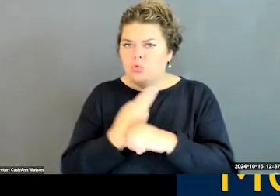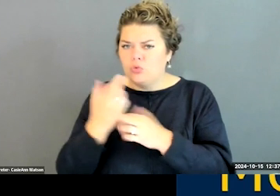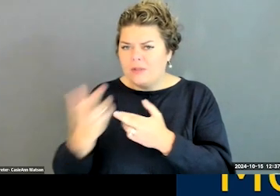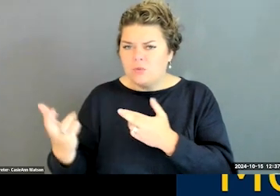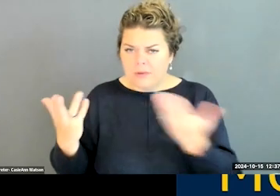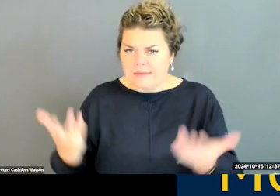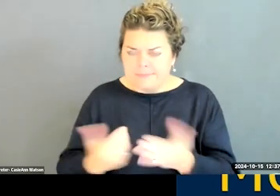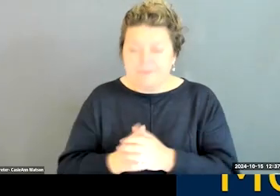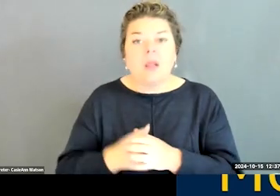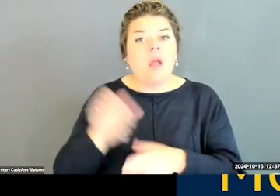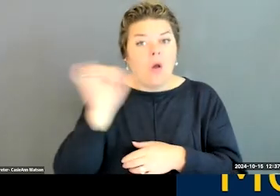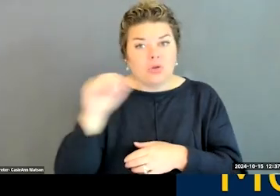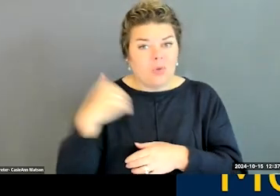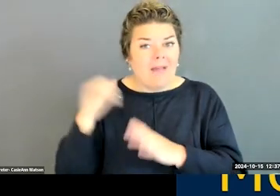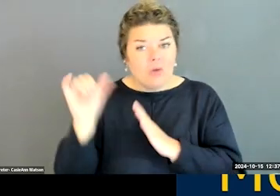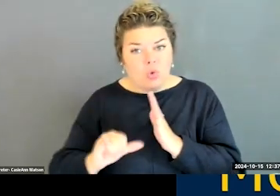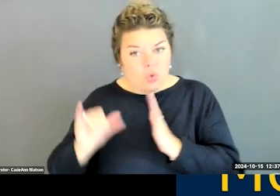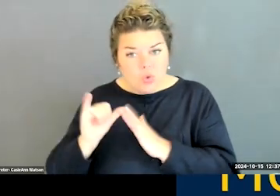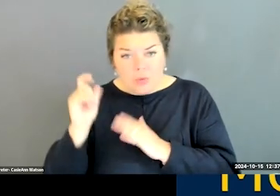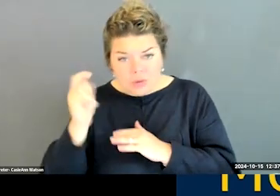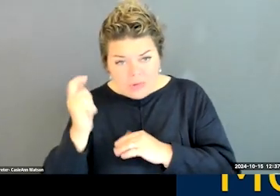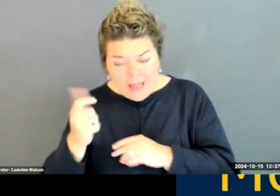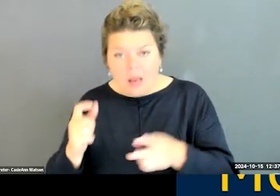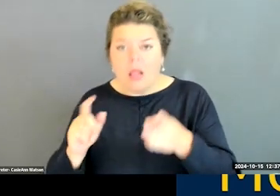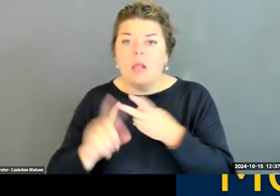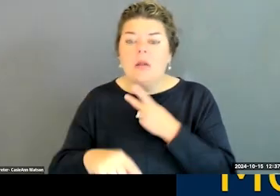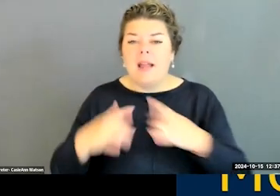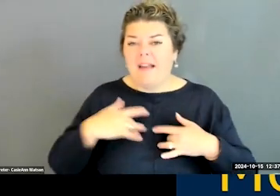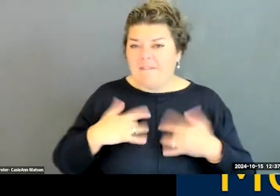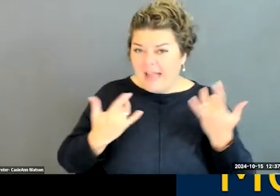where we post all of our presentations. We have our upcoming events page, and then a link